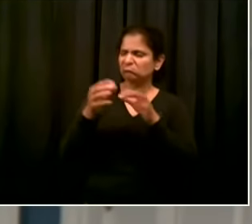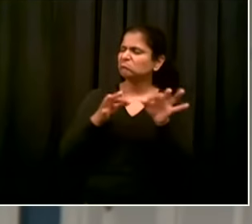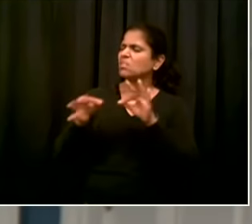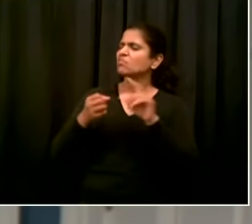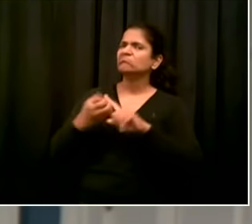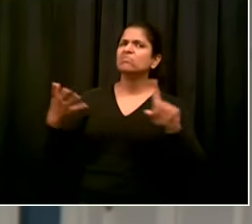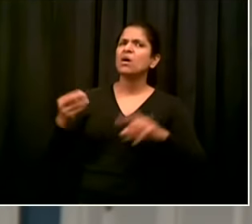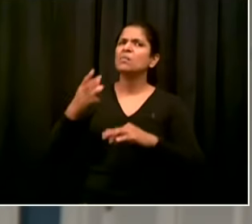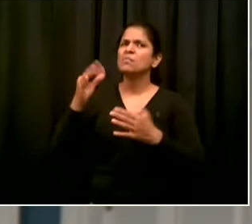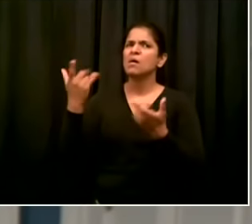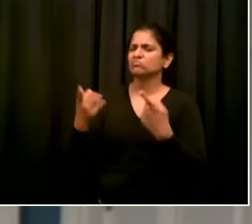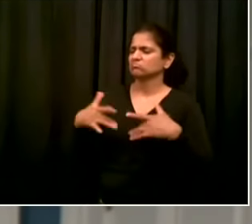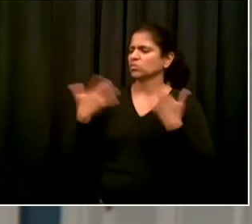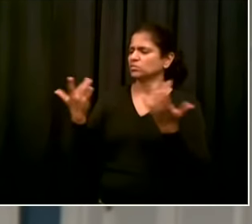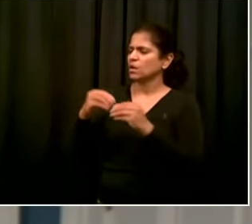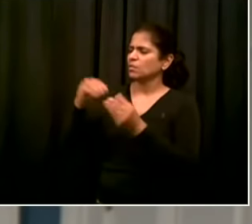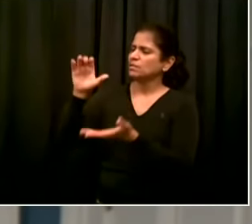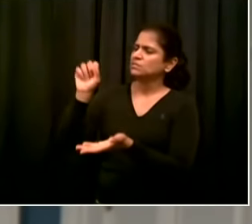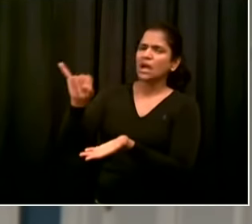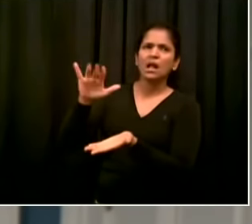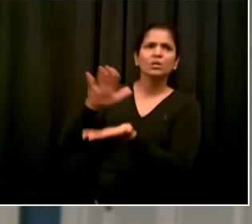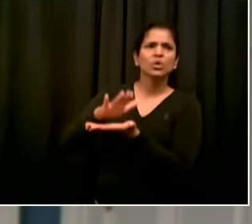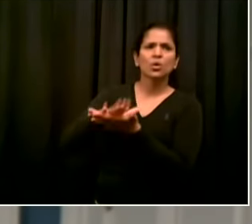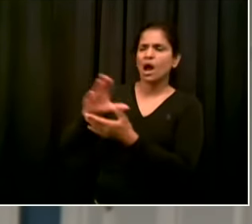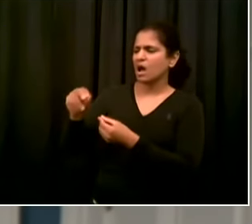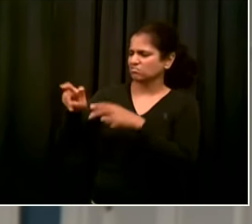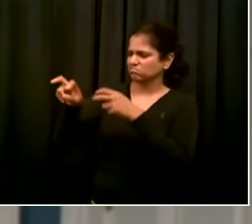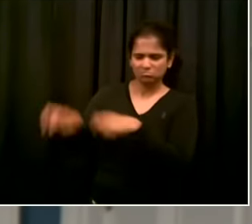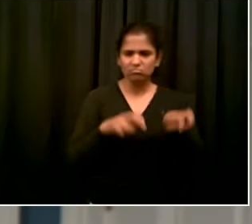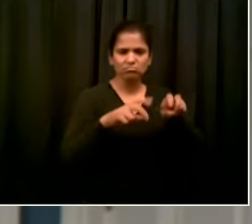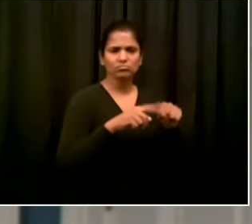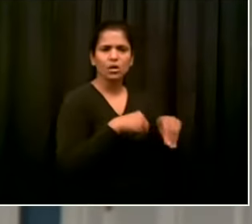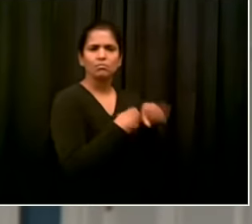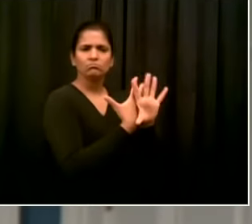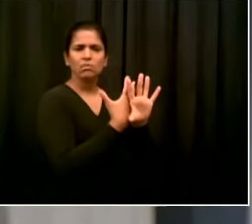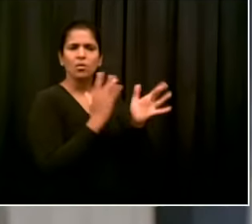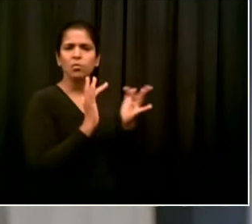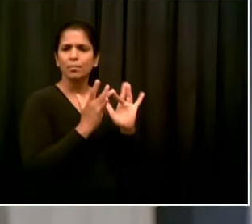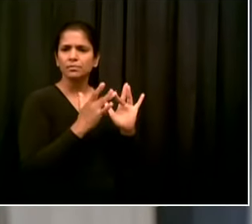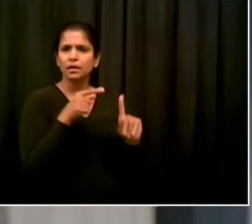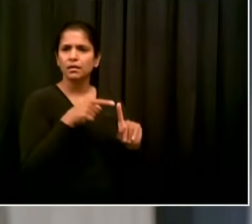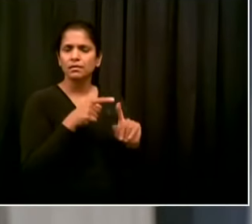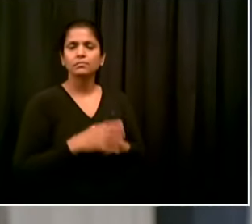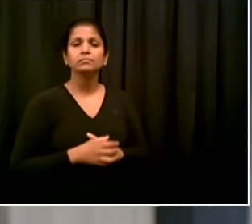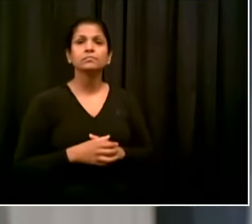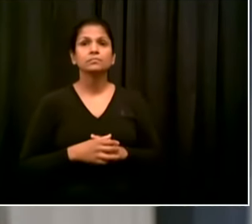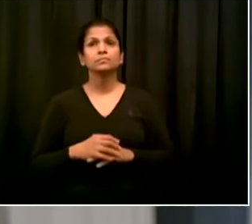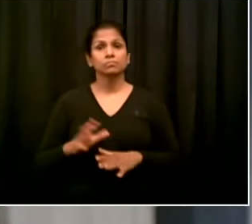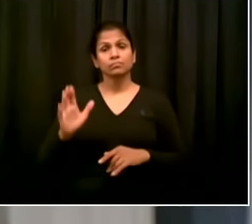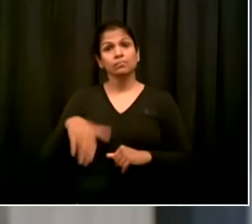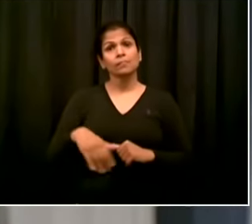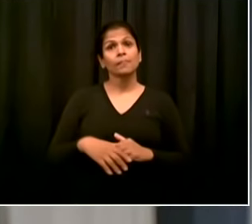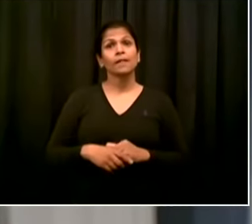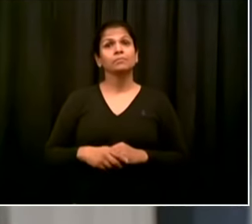NOW. WE WILL CONTNIUE TO SEND AS MANY EDUCATORS IN AS NEED.DE SOME OF THEM ARE COMING INTEREST